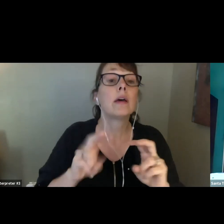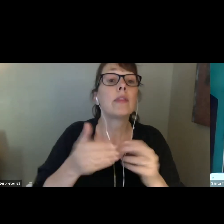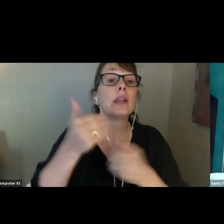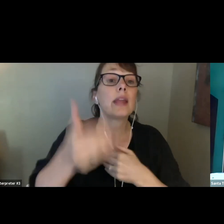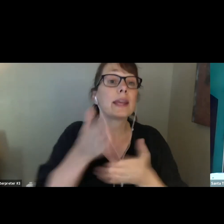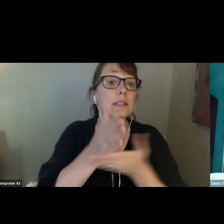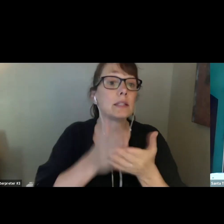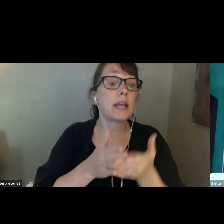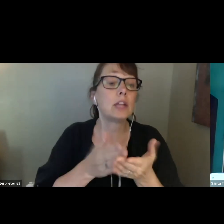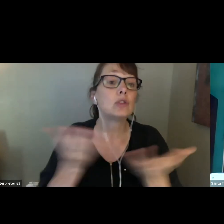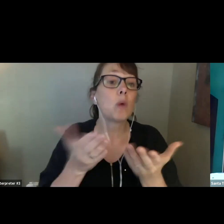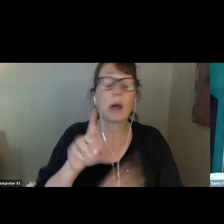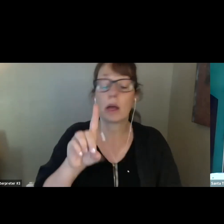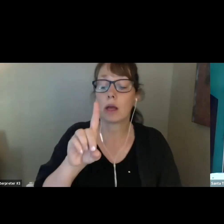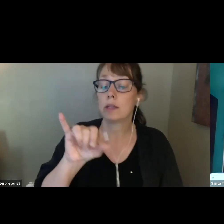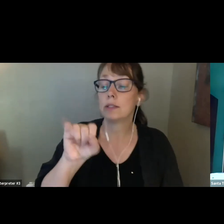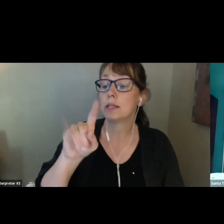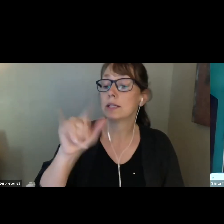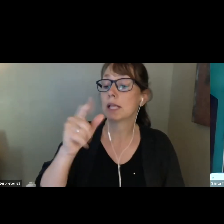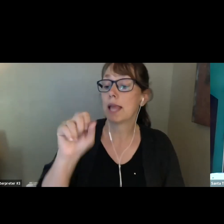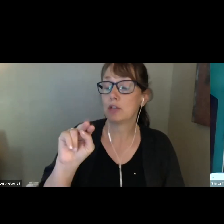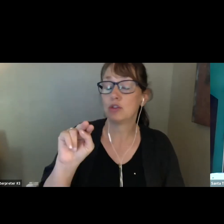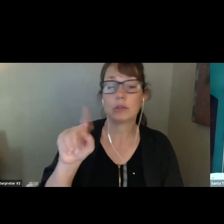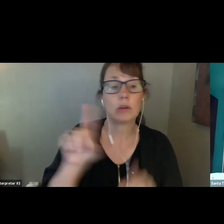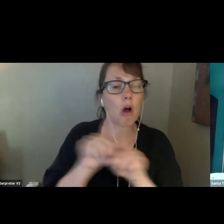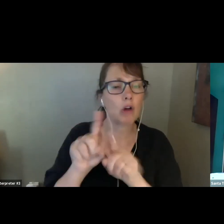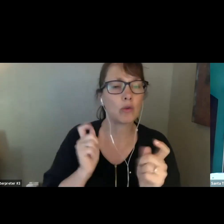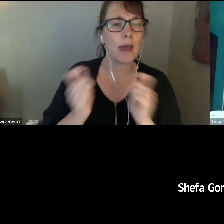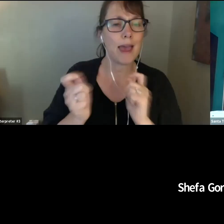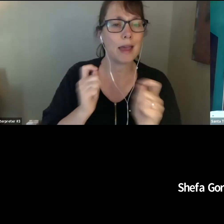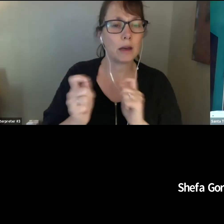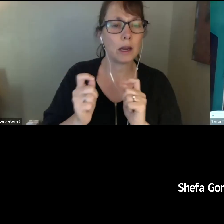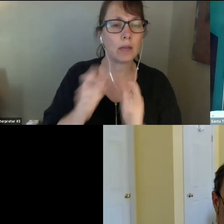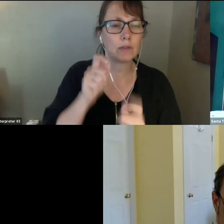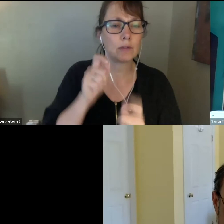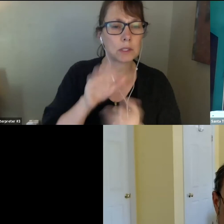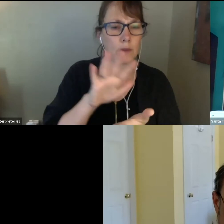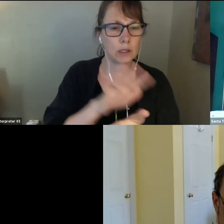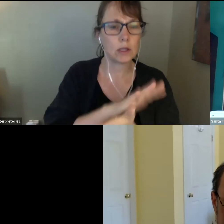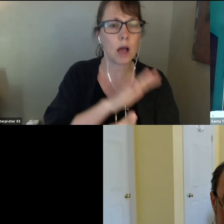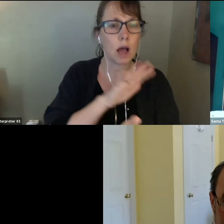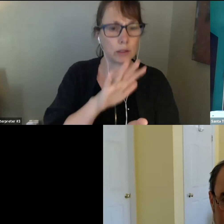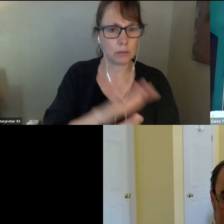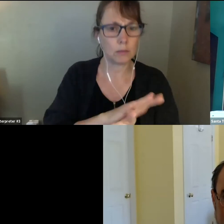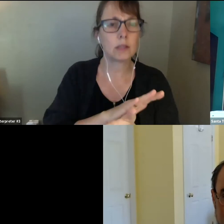and then the editing of these documents and then their final distillation down into the